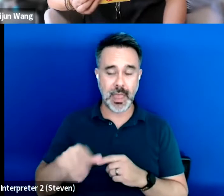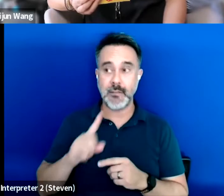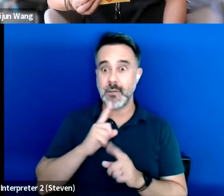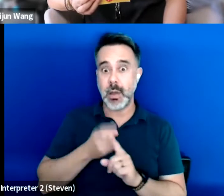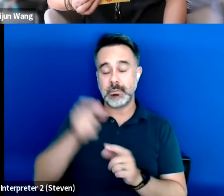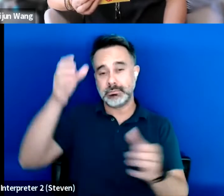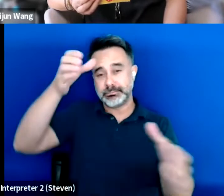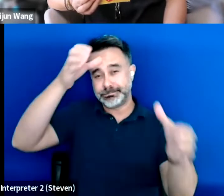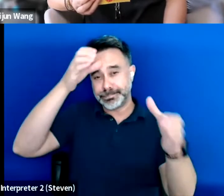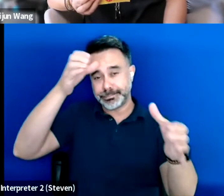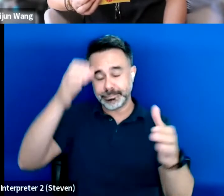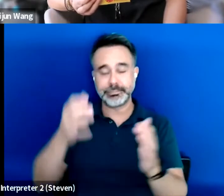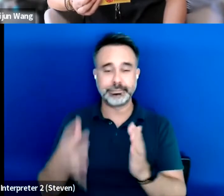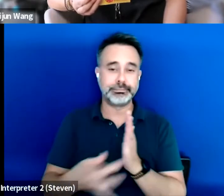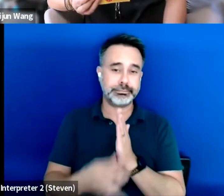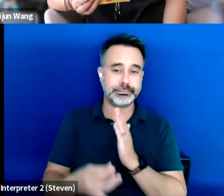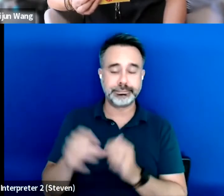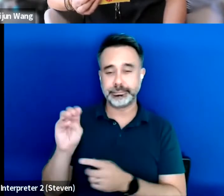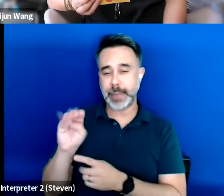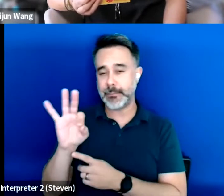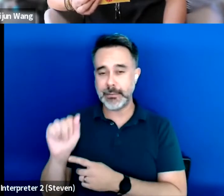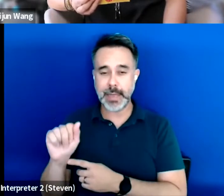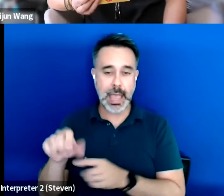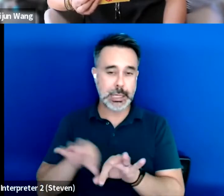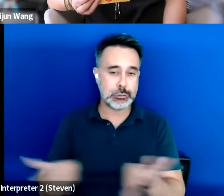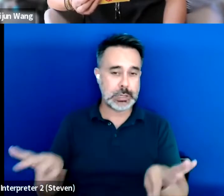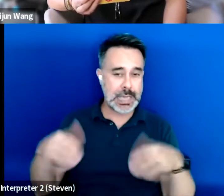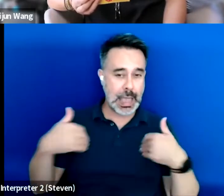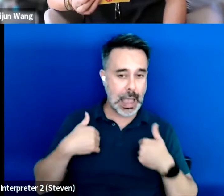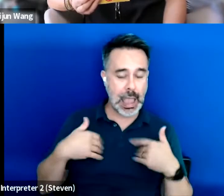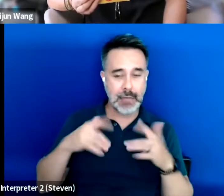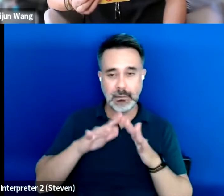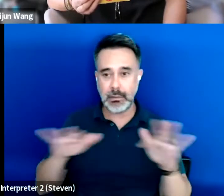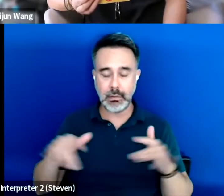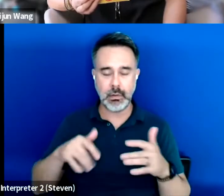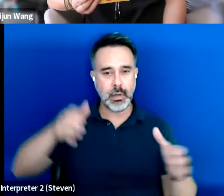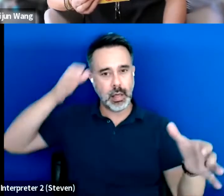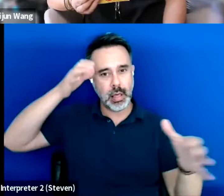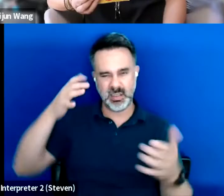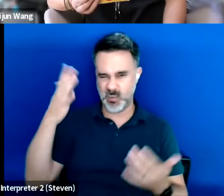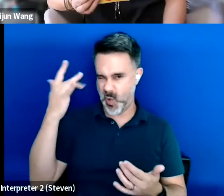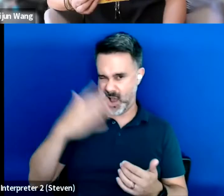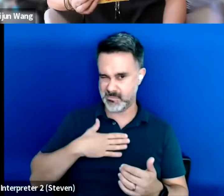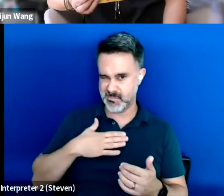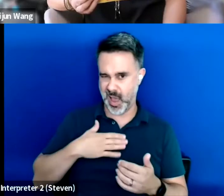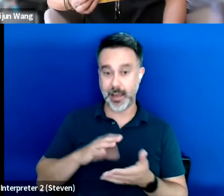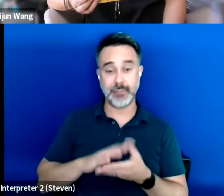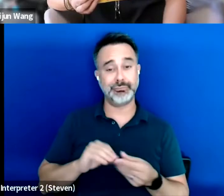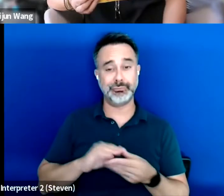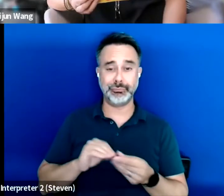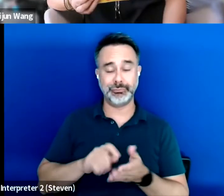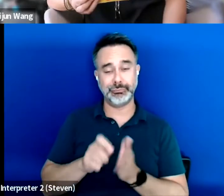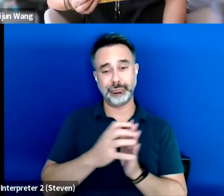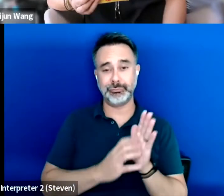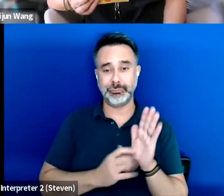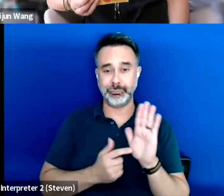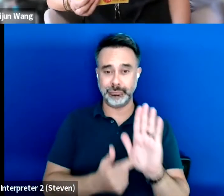Writing less, in compressed time periods, or in an atypical manner does not make the work any less. It is still work.